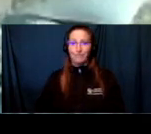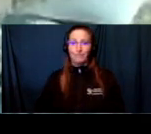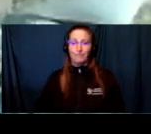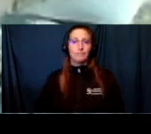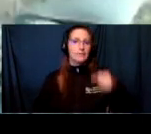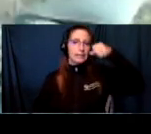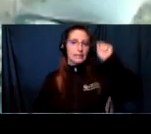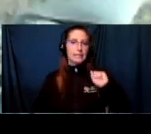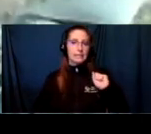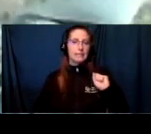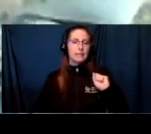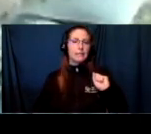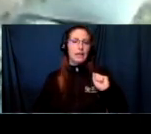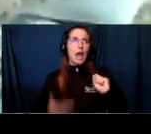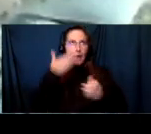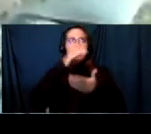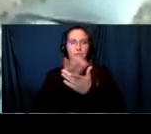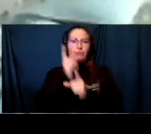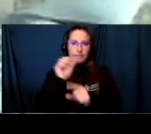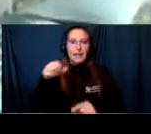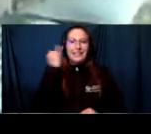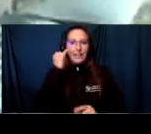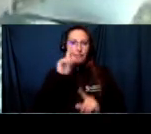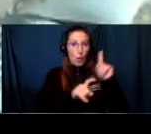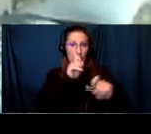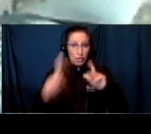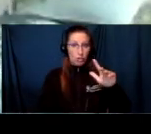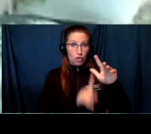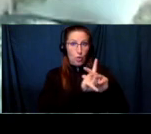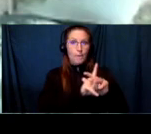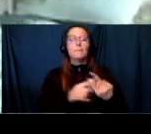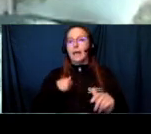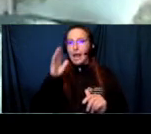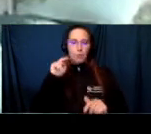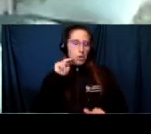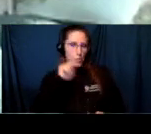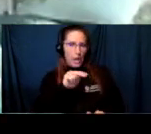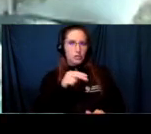Stacie: This is Stacie. I believe that's correct. So if questions pop in there, I will watch for an opening and let you know .